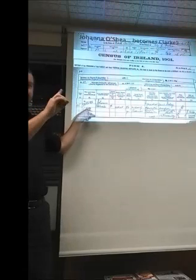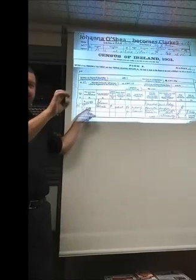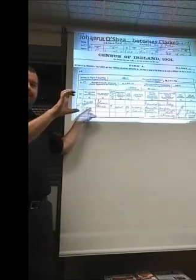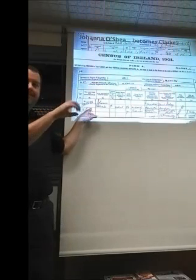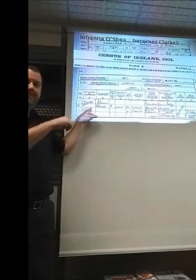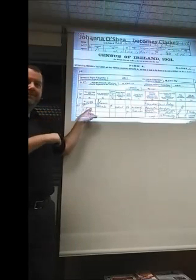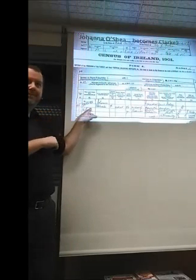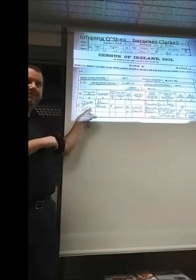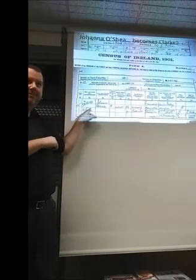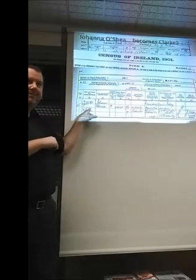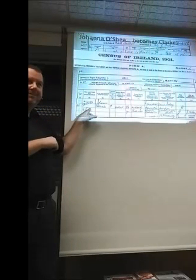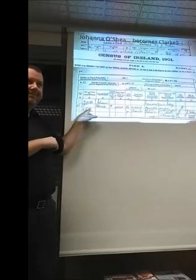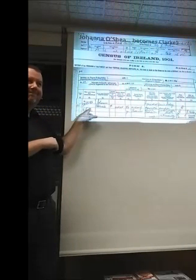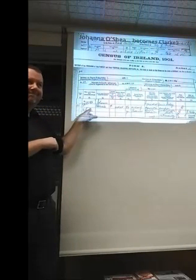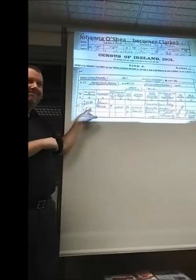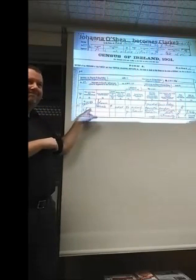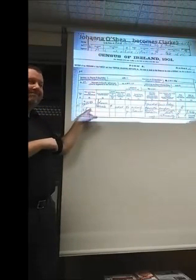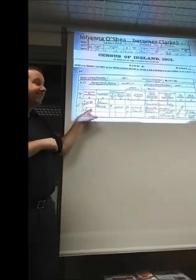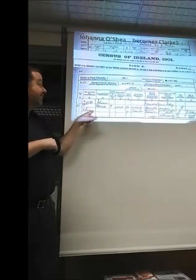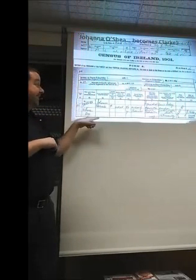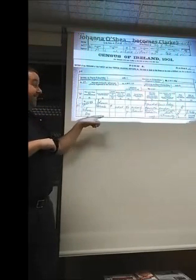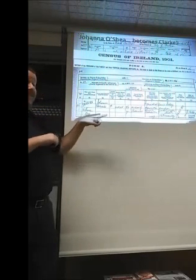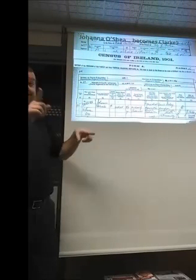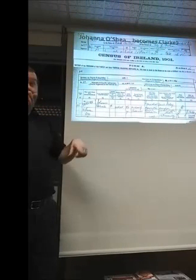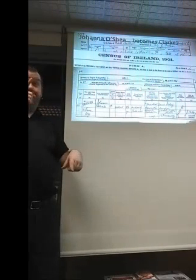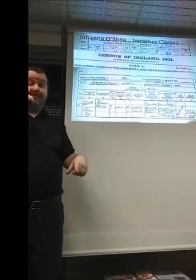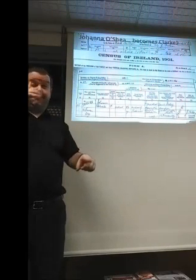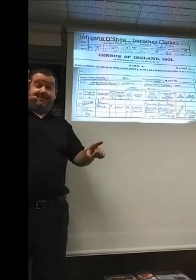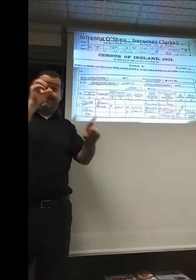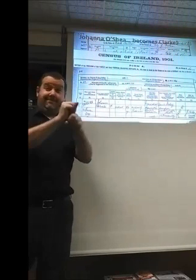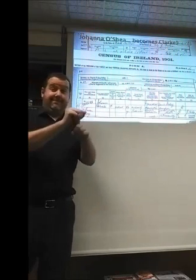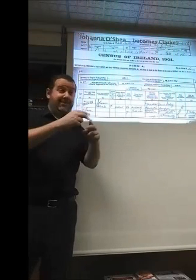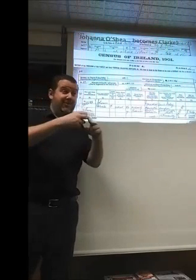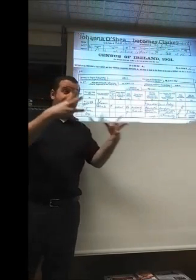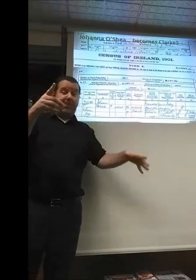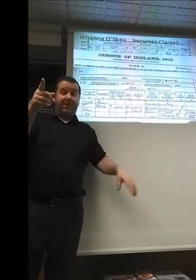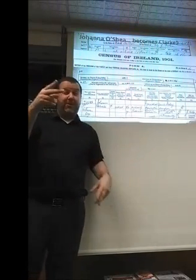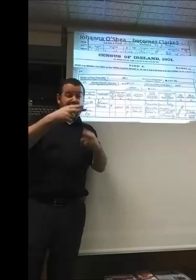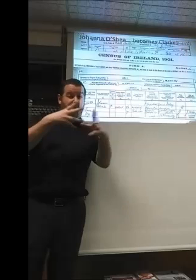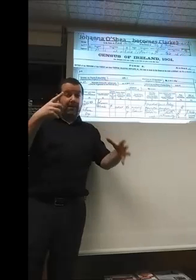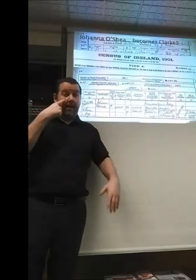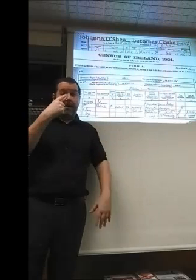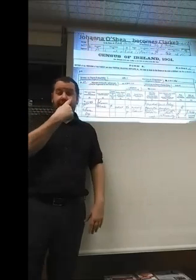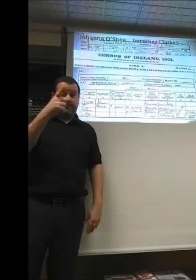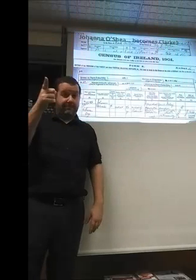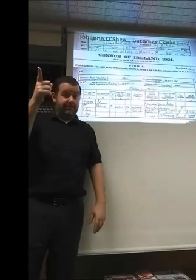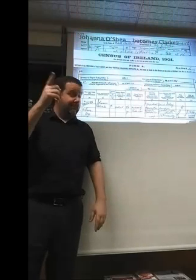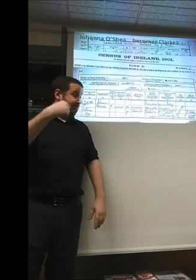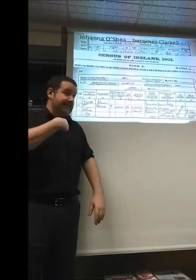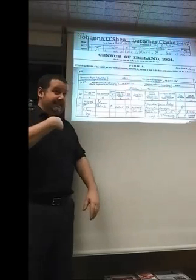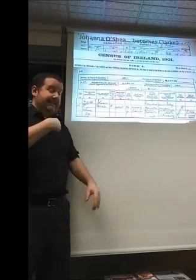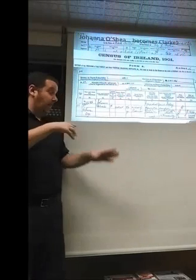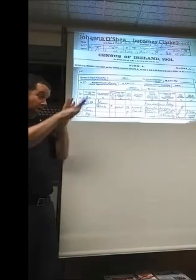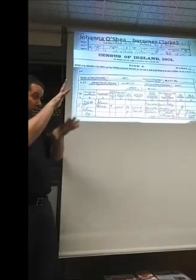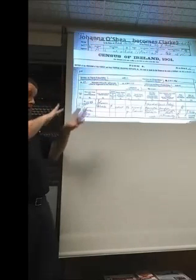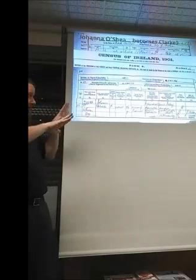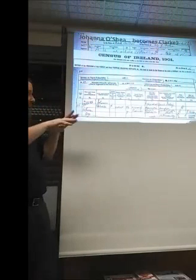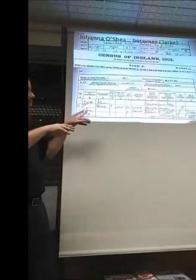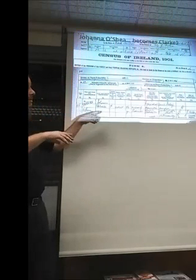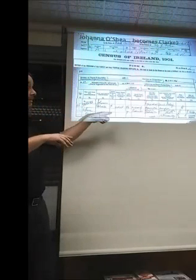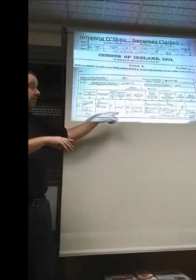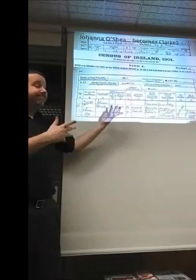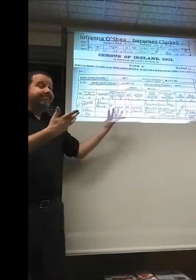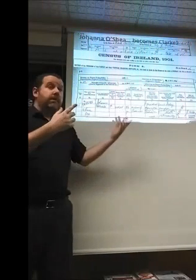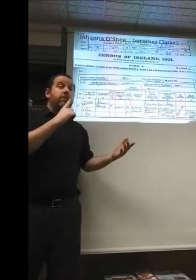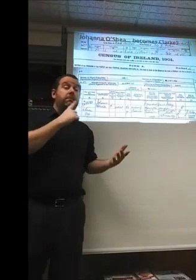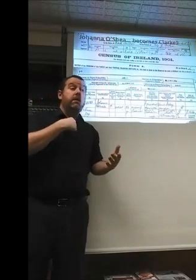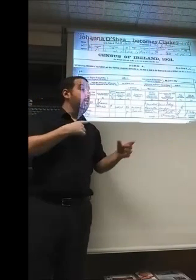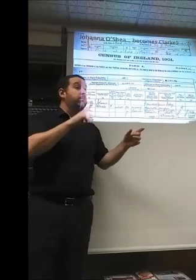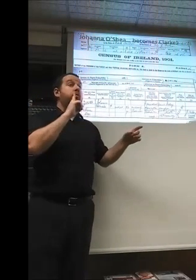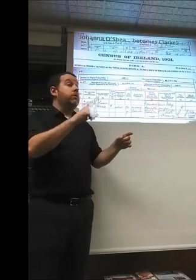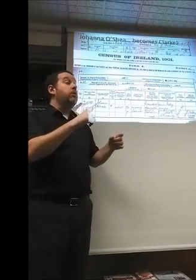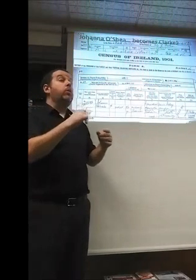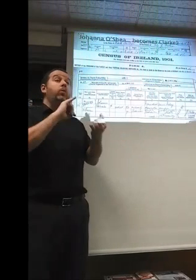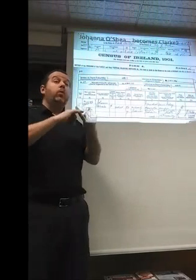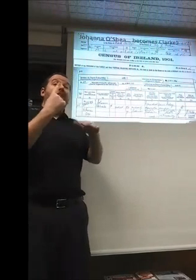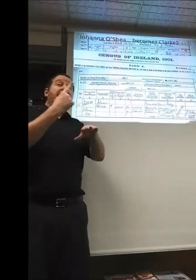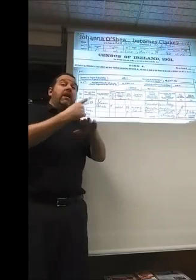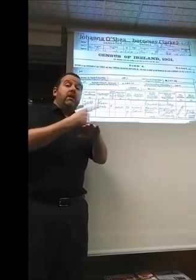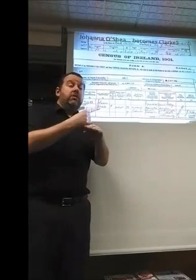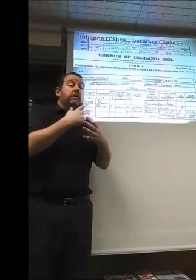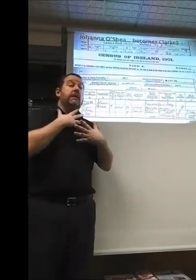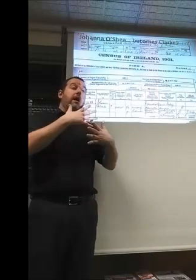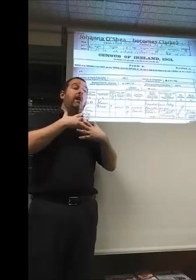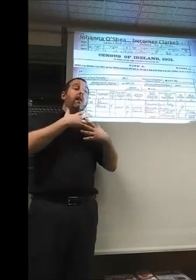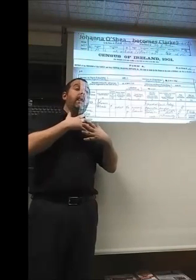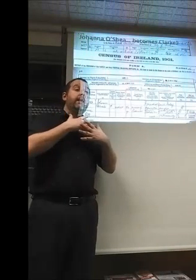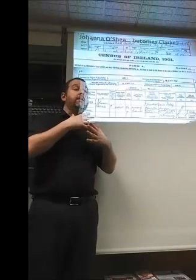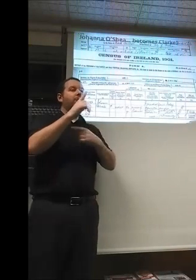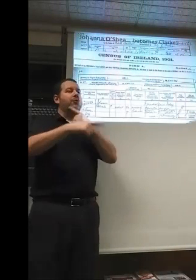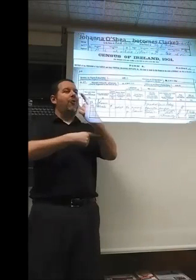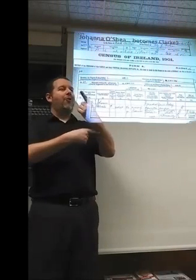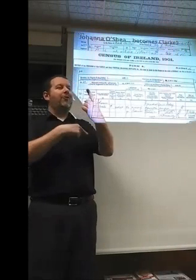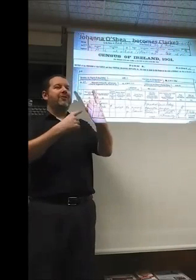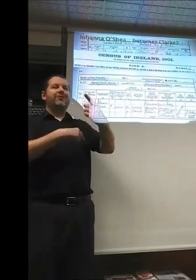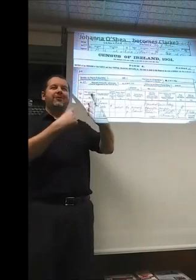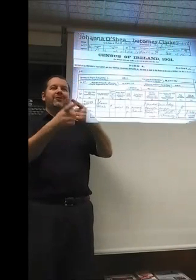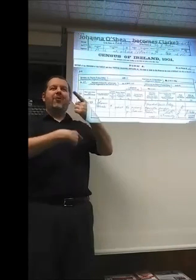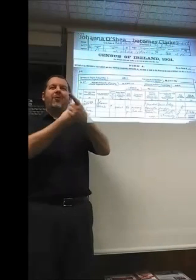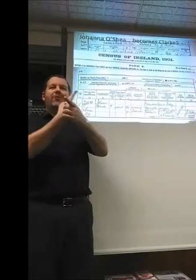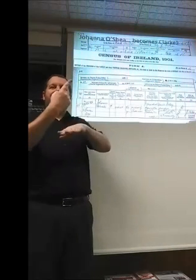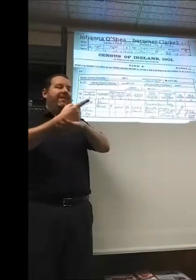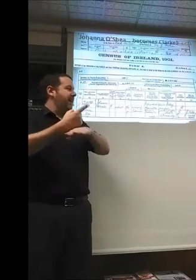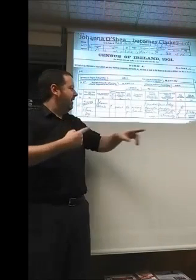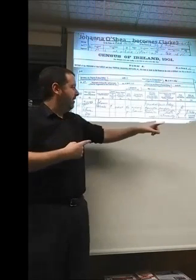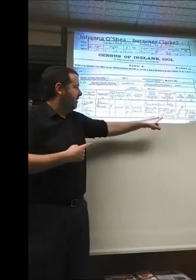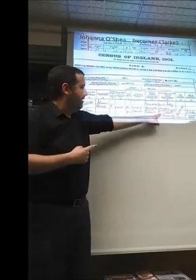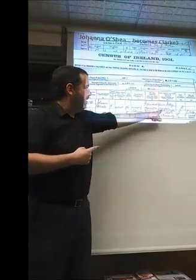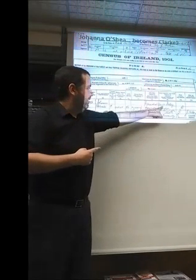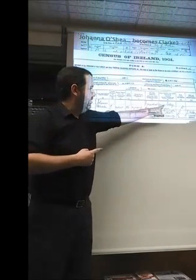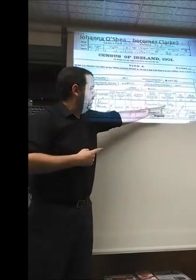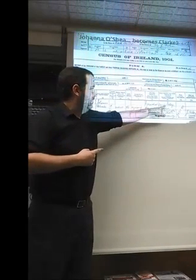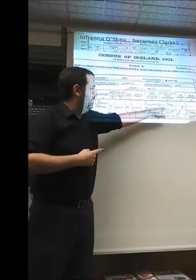He went in there to sleep and he said “that’s all that I did that night” but really as